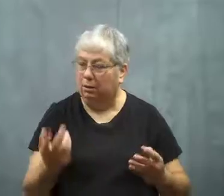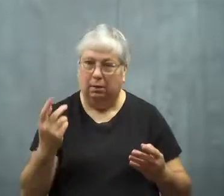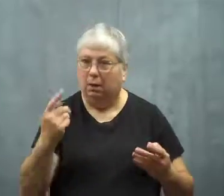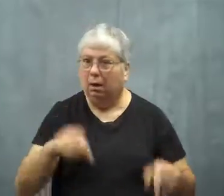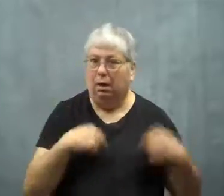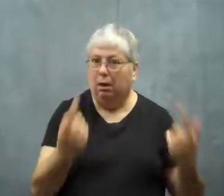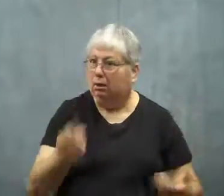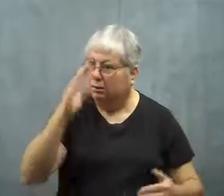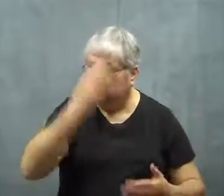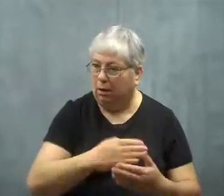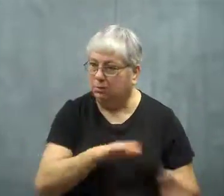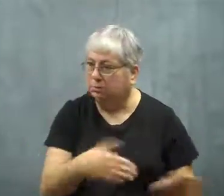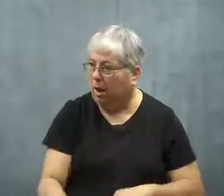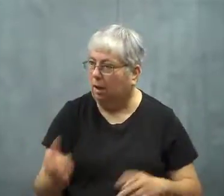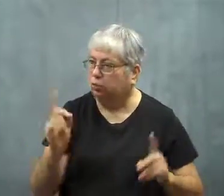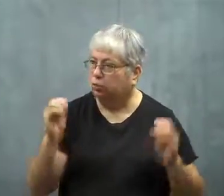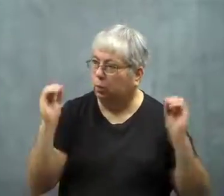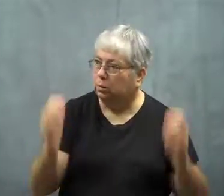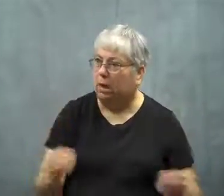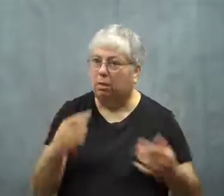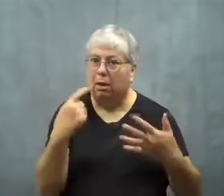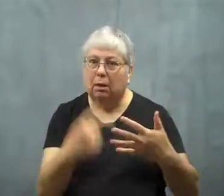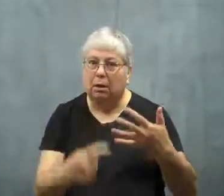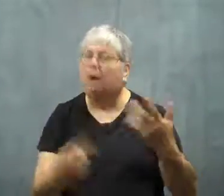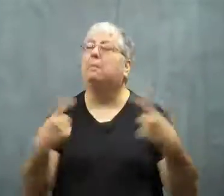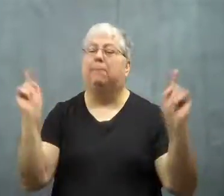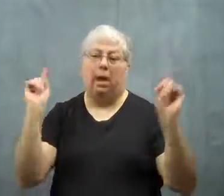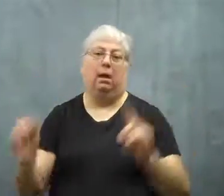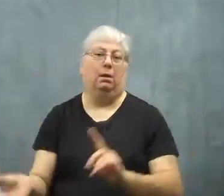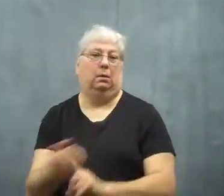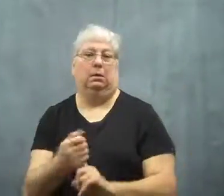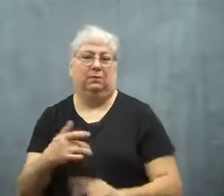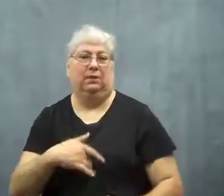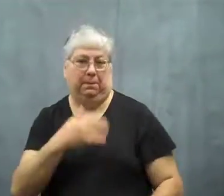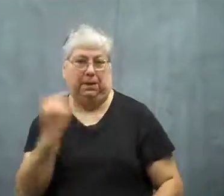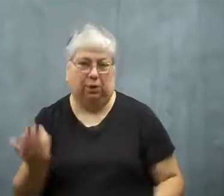Nothing had been done since their son died, so the arrest was heartening.